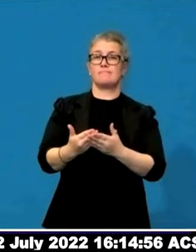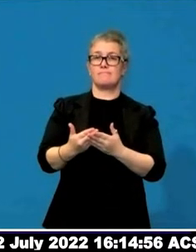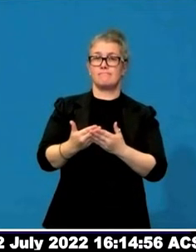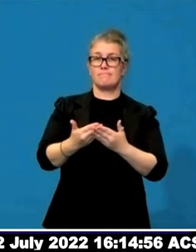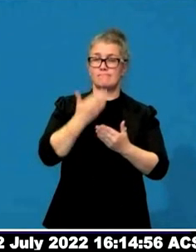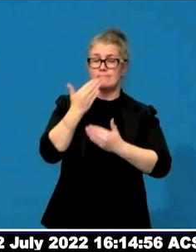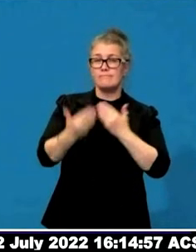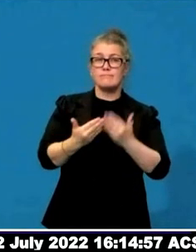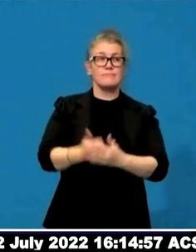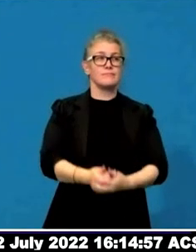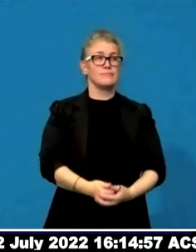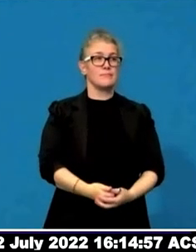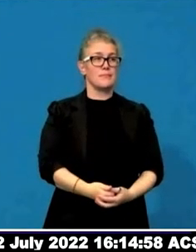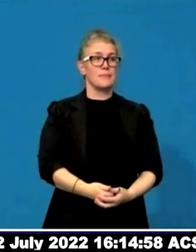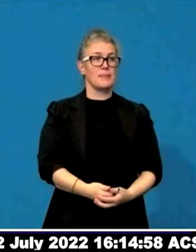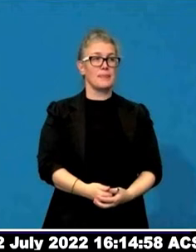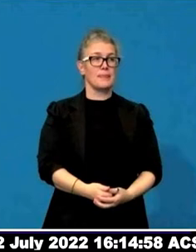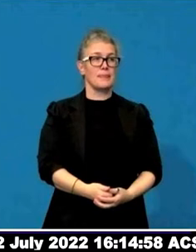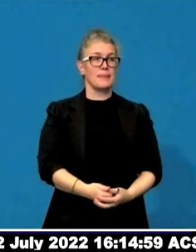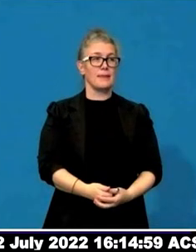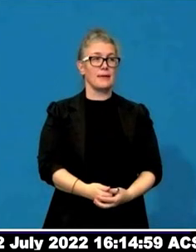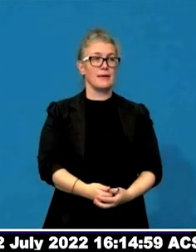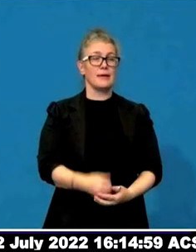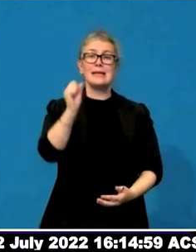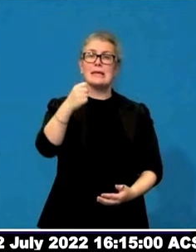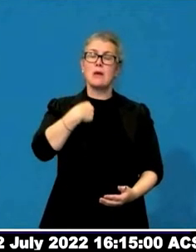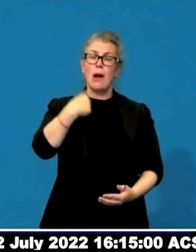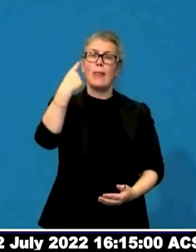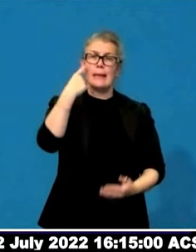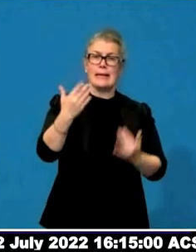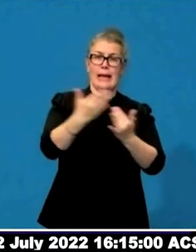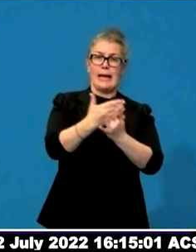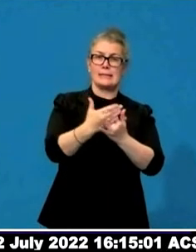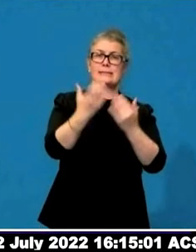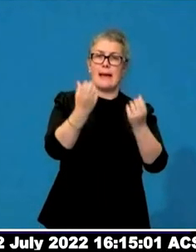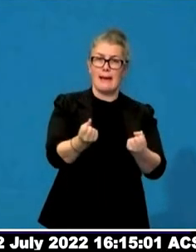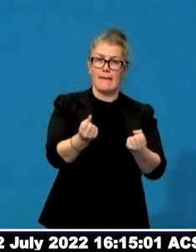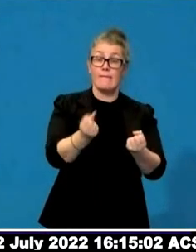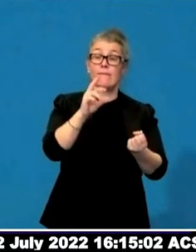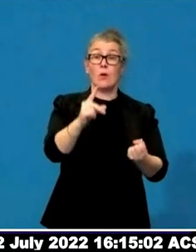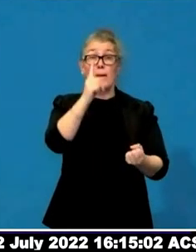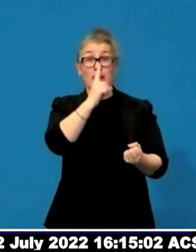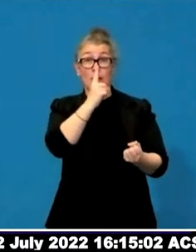Yeah, we still need them things accessible for people in wheelchairs.